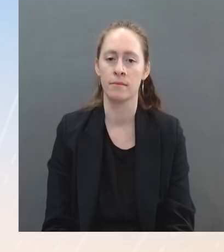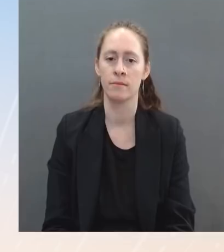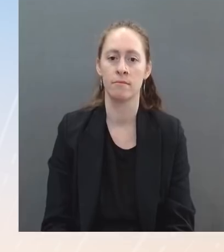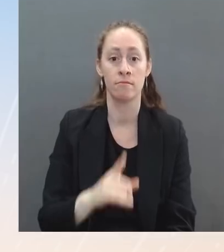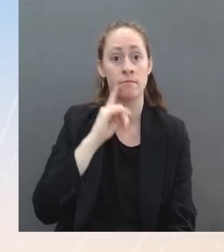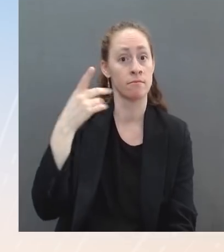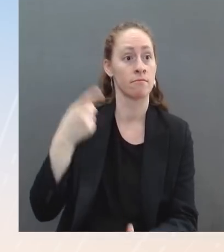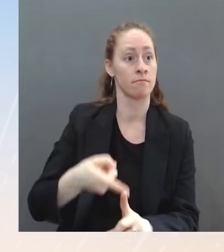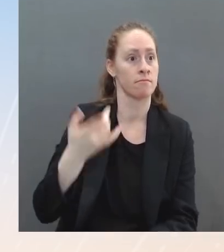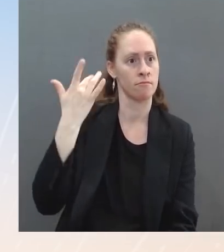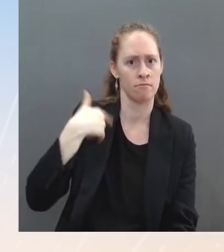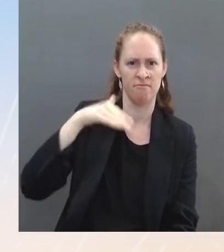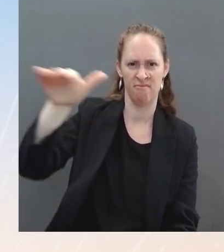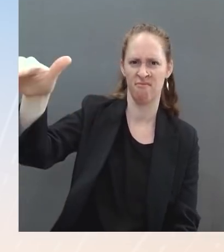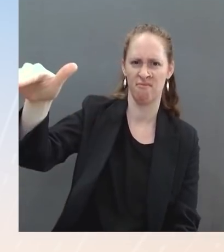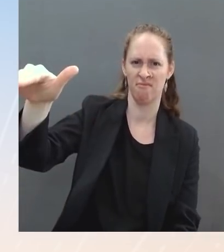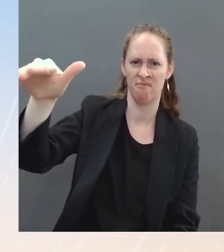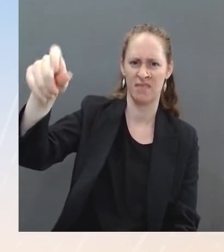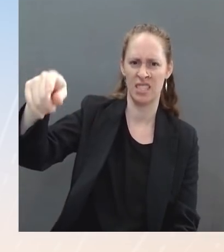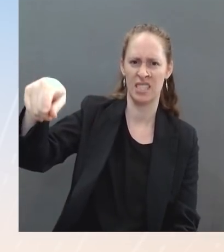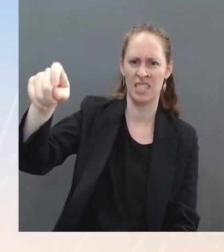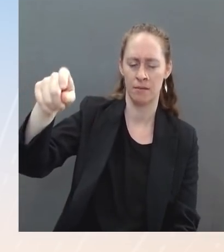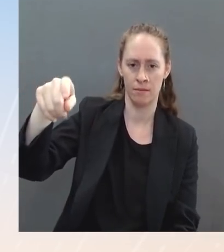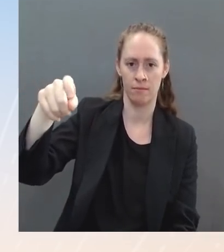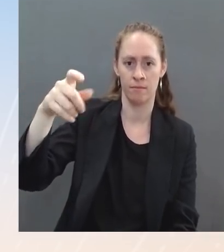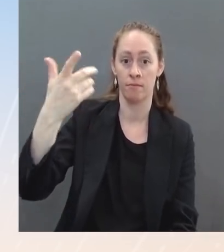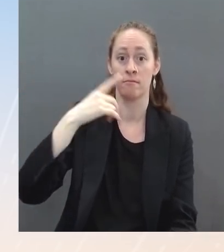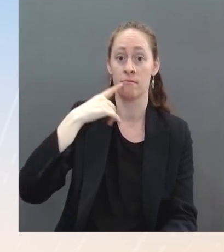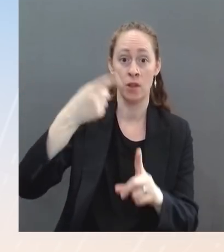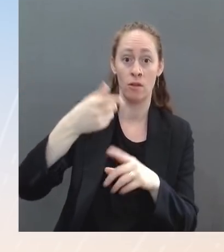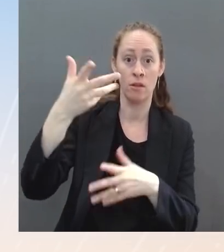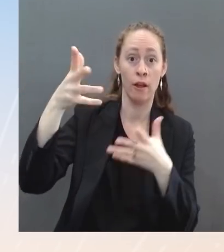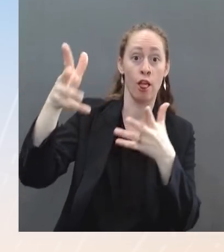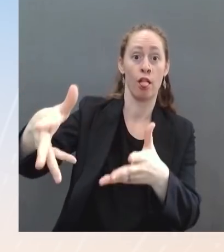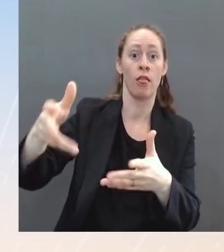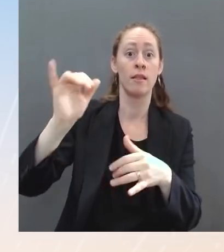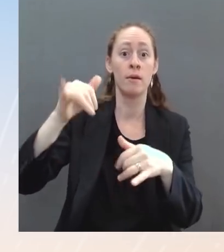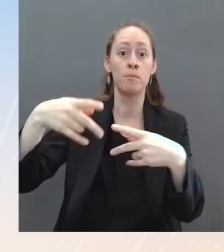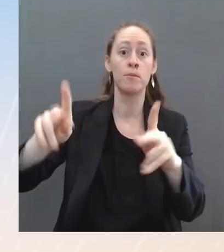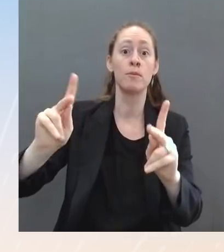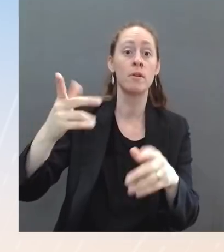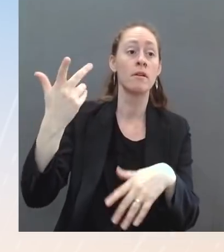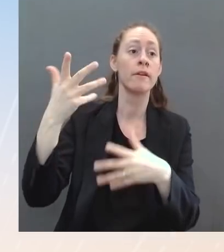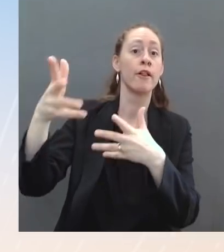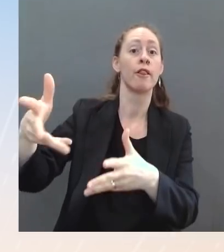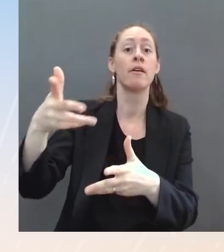that those companies that are looking to ramp production or to to bring back online shuttered wells,